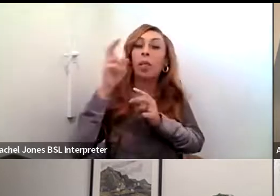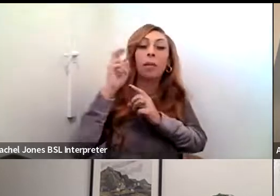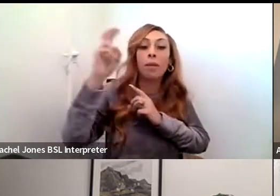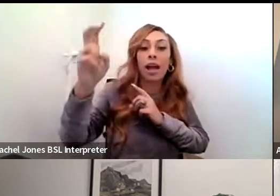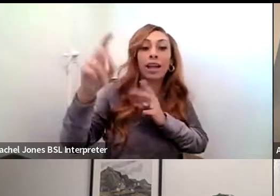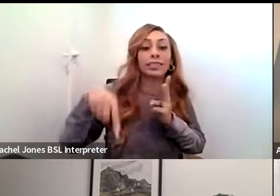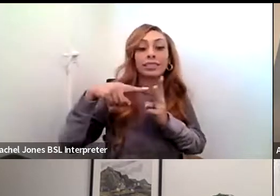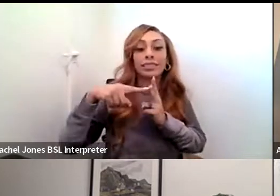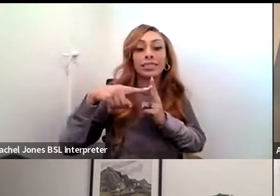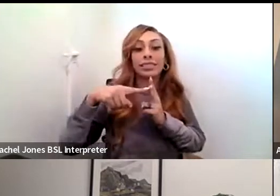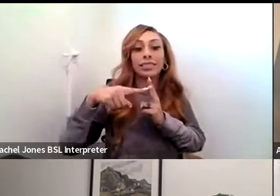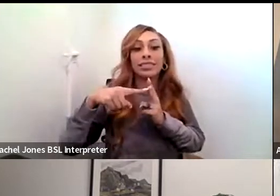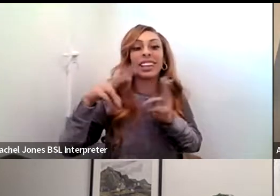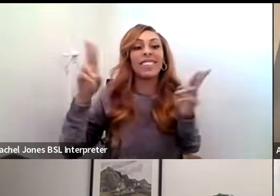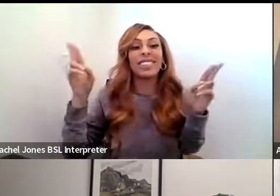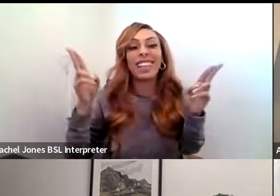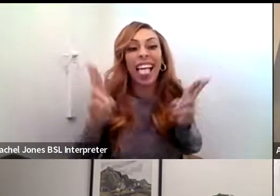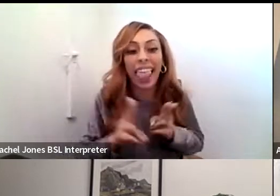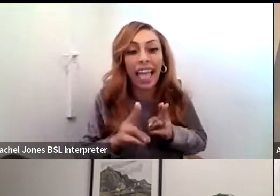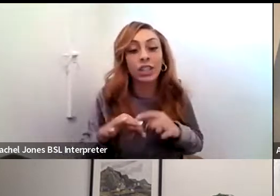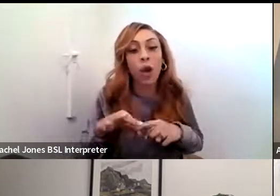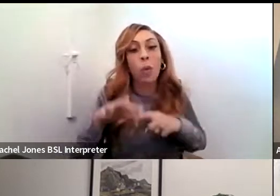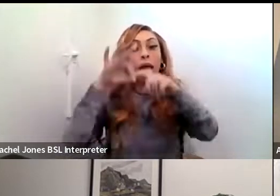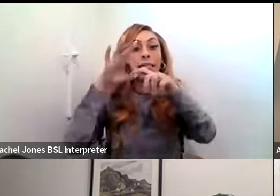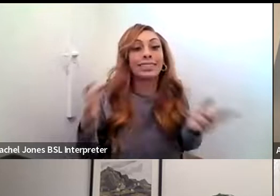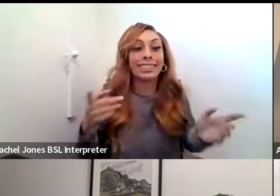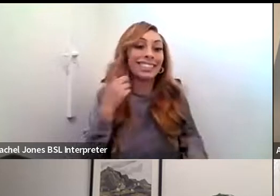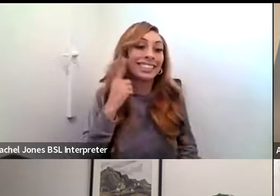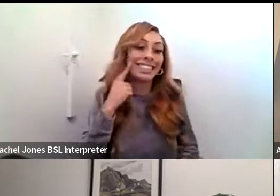is inherently of lesser quality, because it's easier to access.